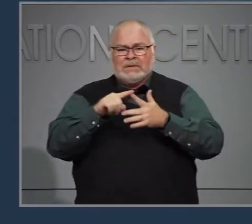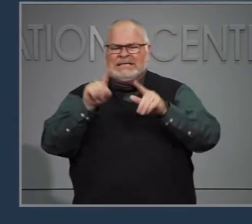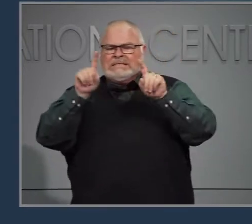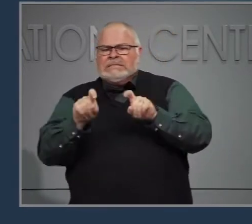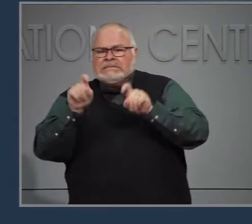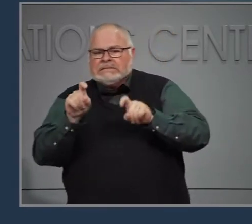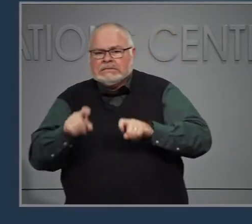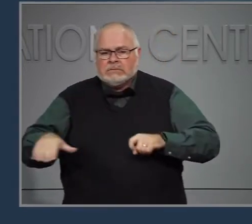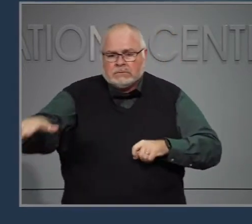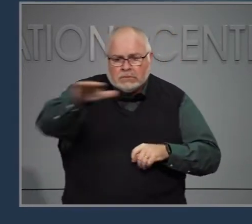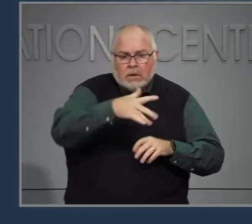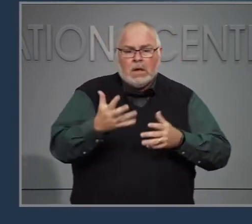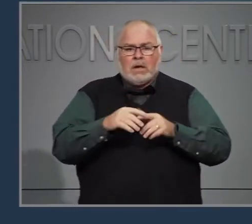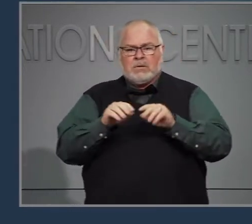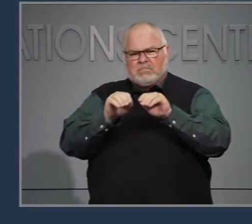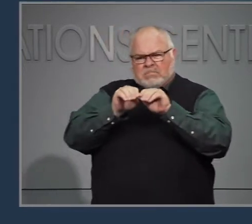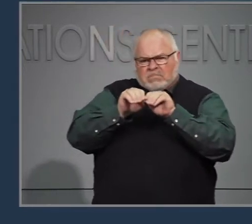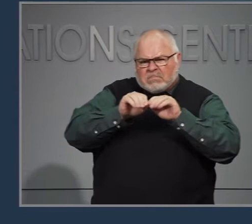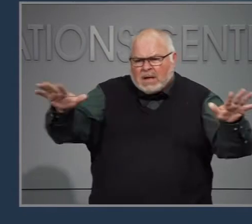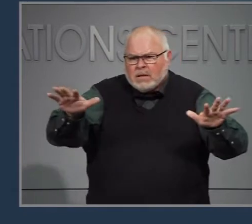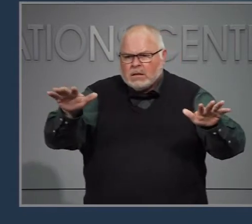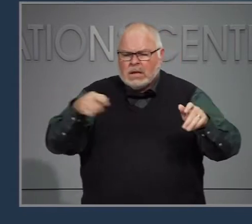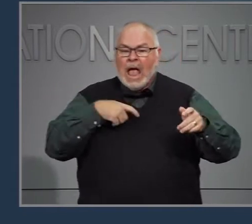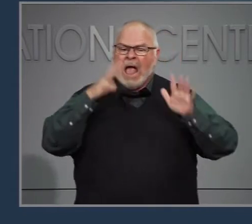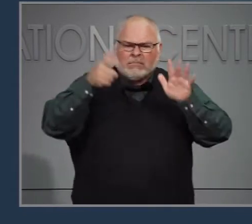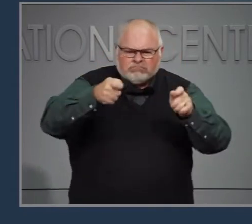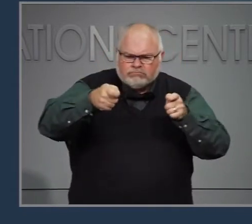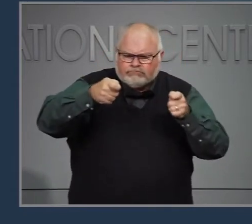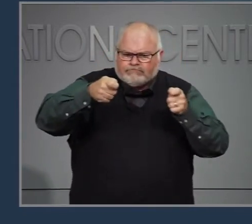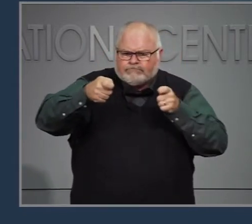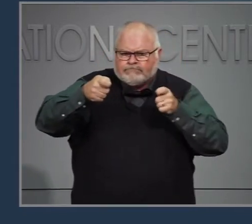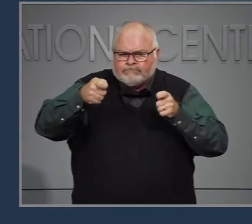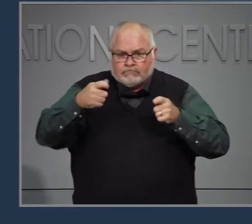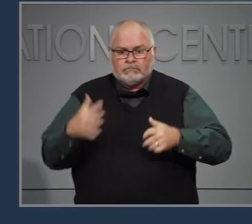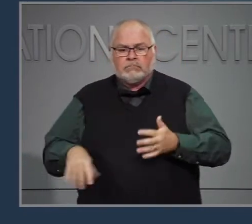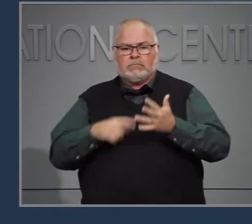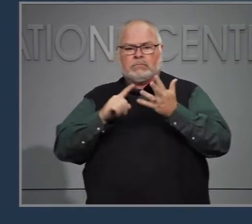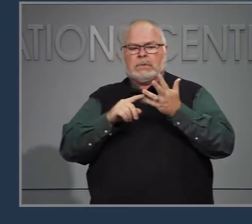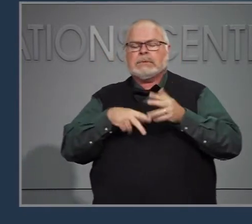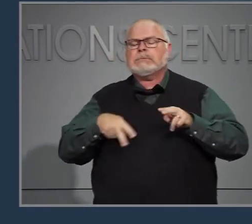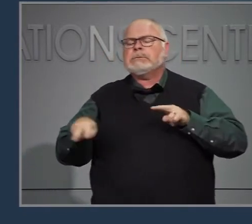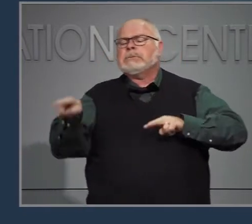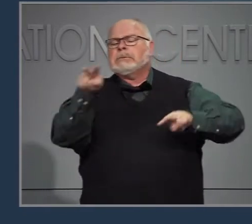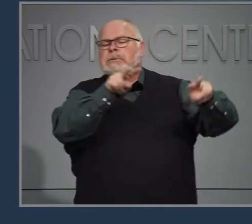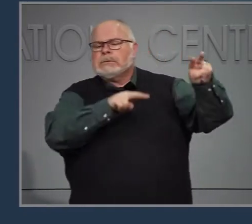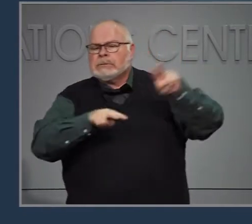NUMBER OF FRONTS PARTICULARLY IN INFECTION CONTROL WE ARE MAKING PROGRESS.